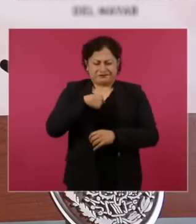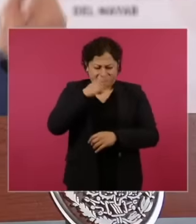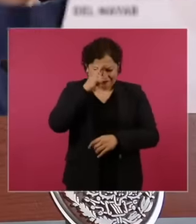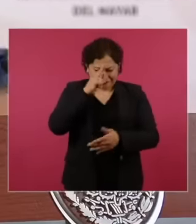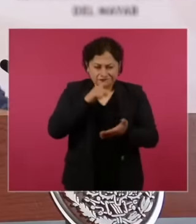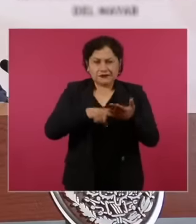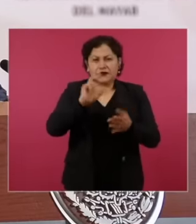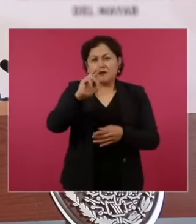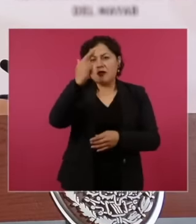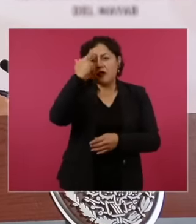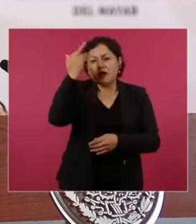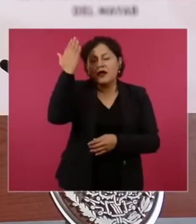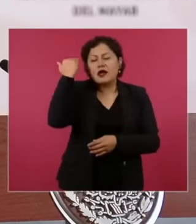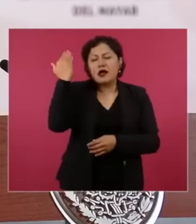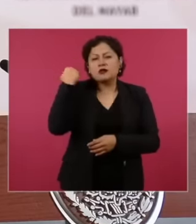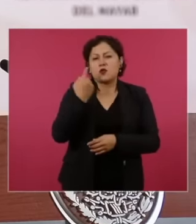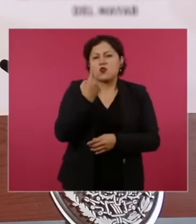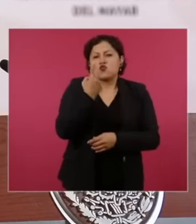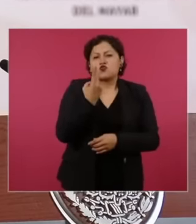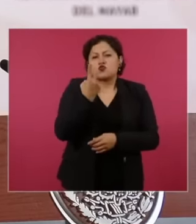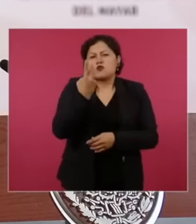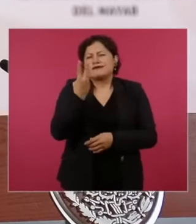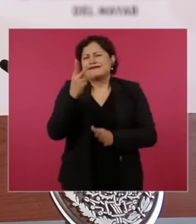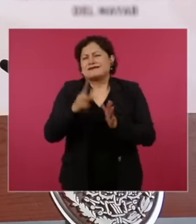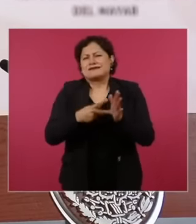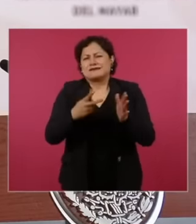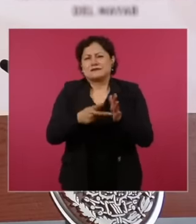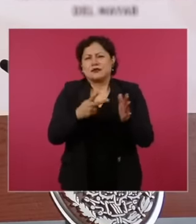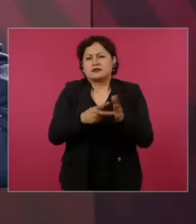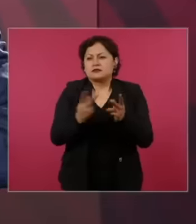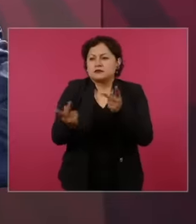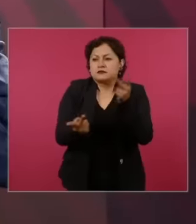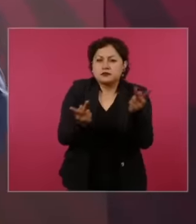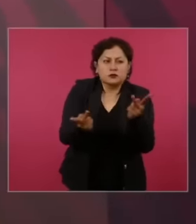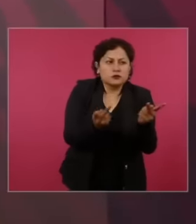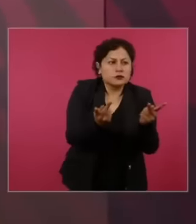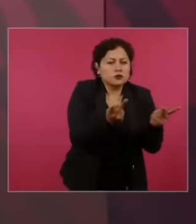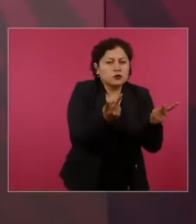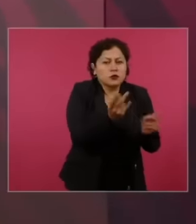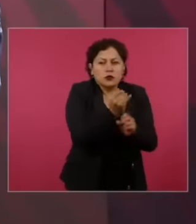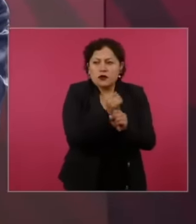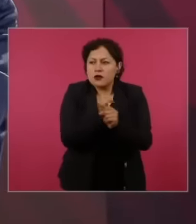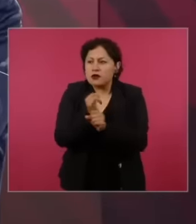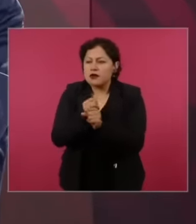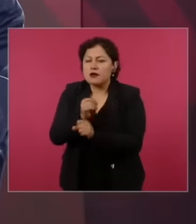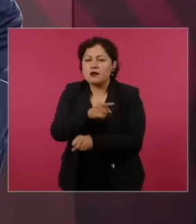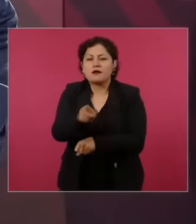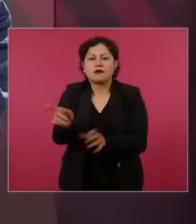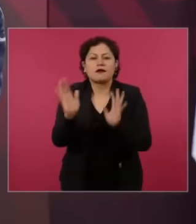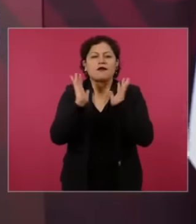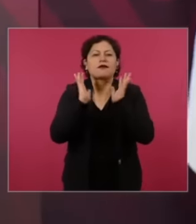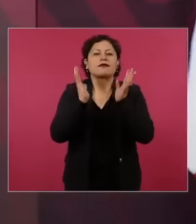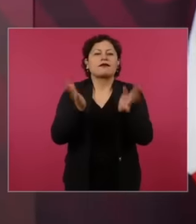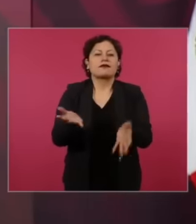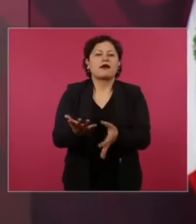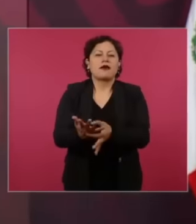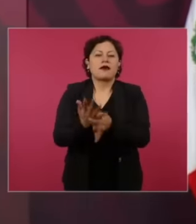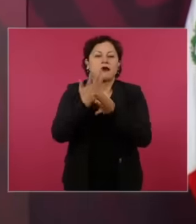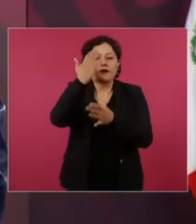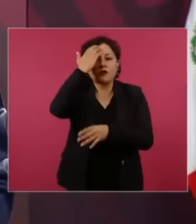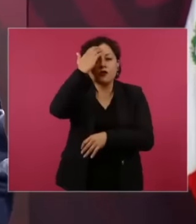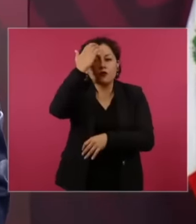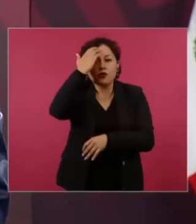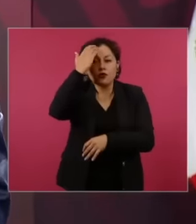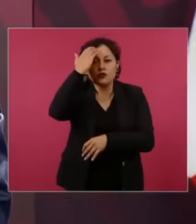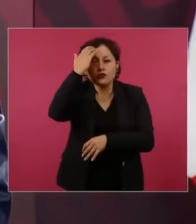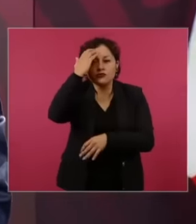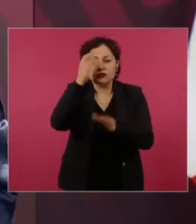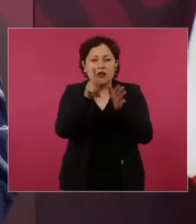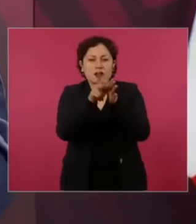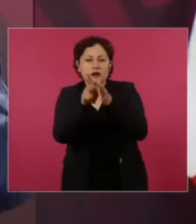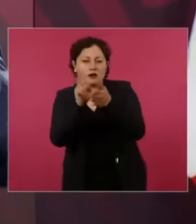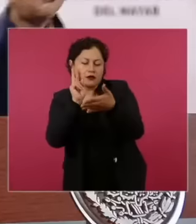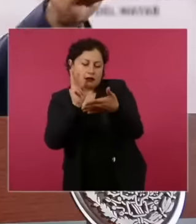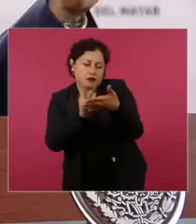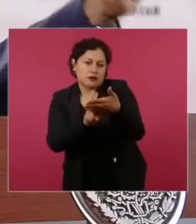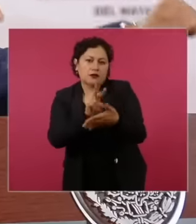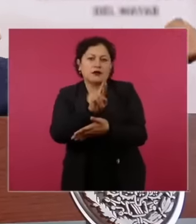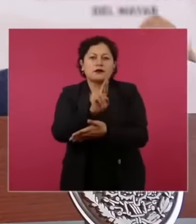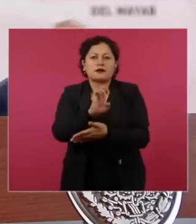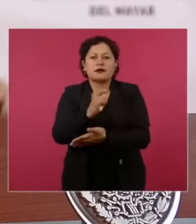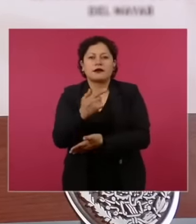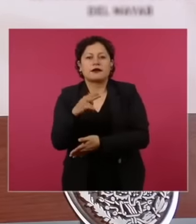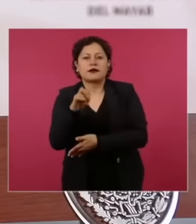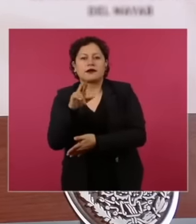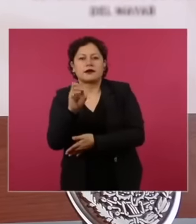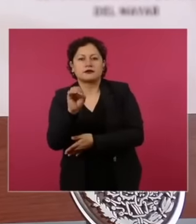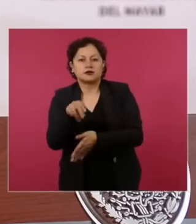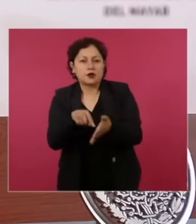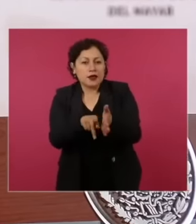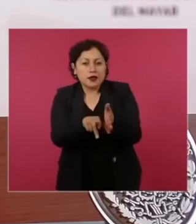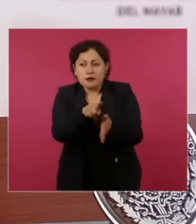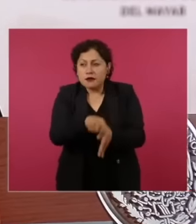it was already the newspaper regenerated the most I read the one that people learned the most about